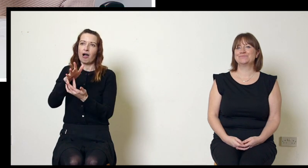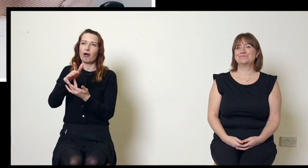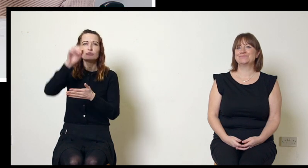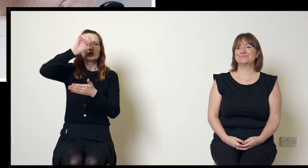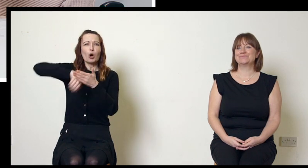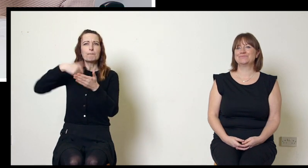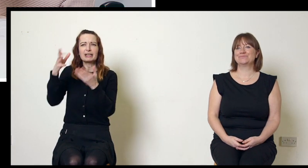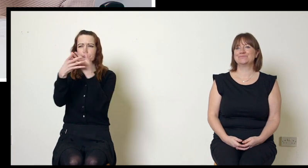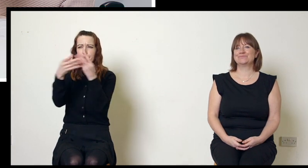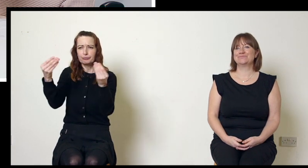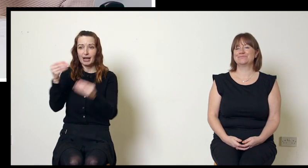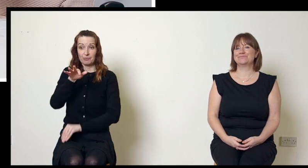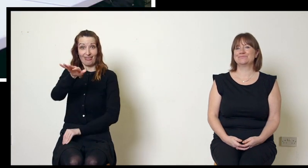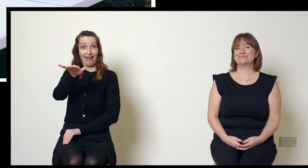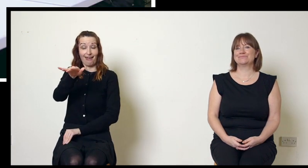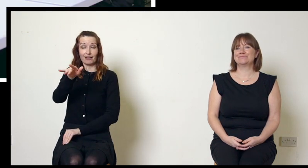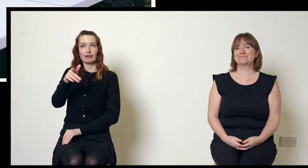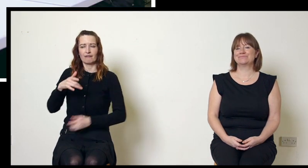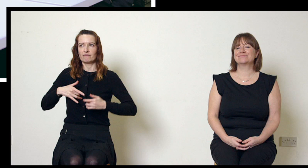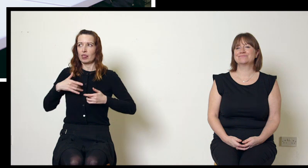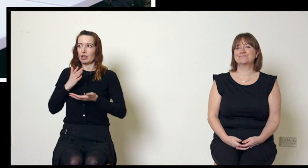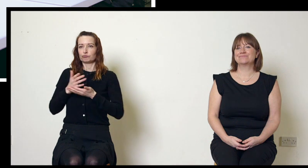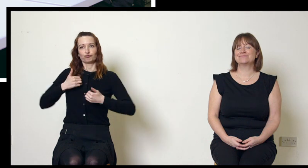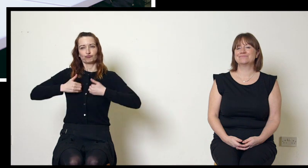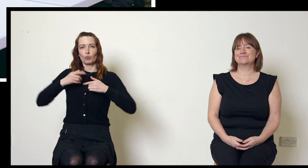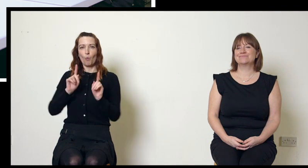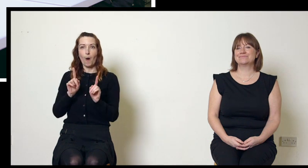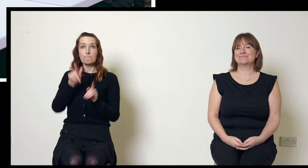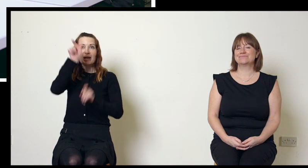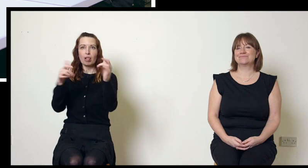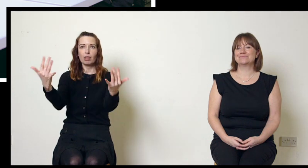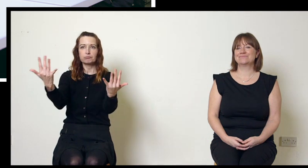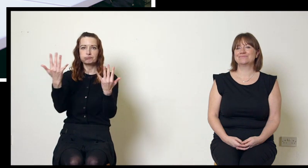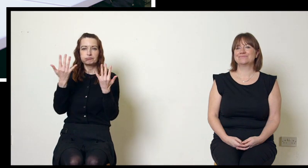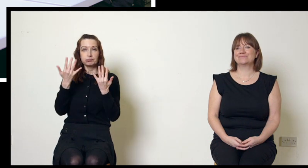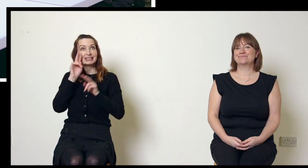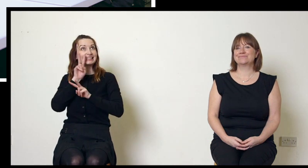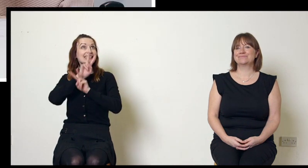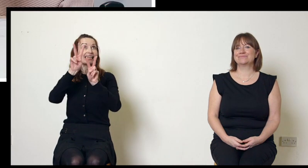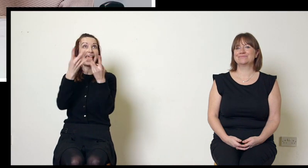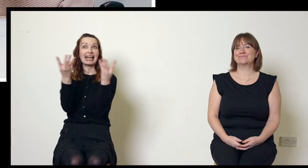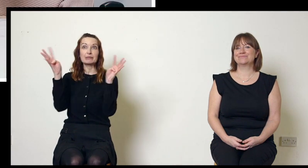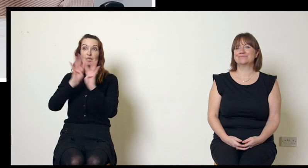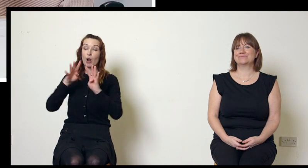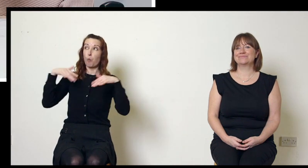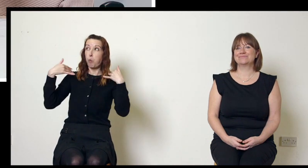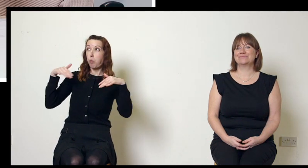And what I found really interesting is that people were coming in to see the exhibition and straight away it was overtly political,